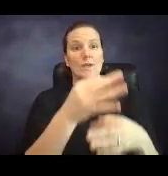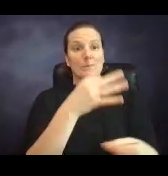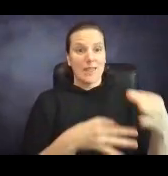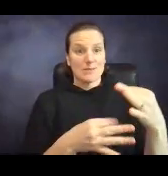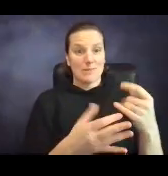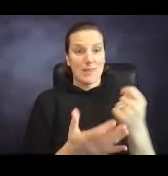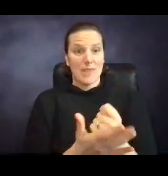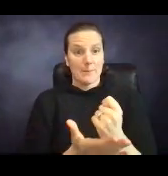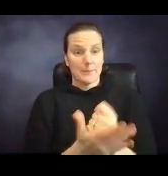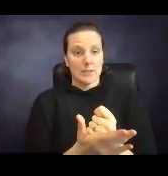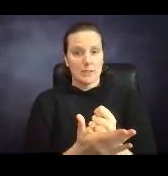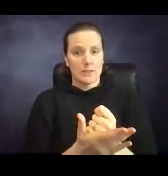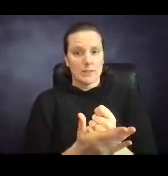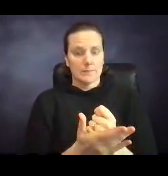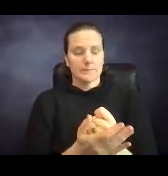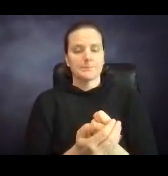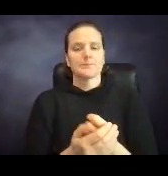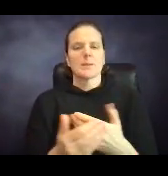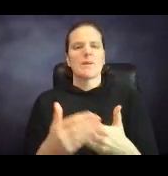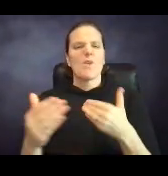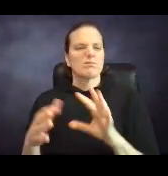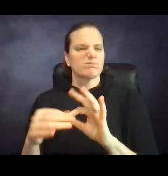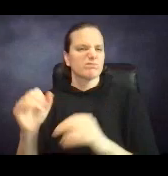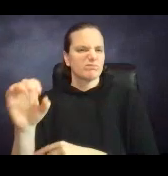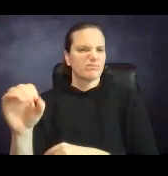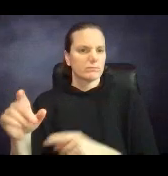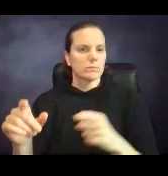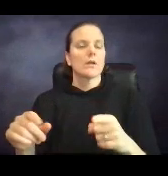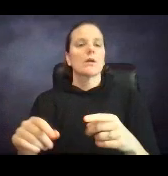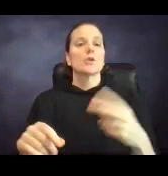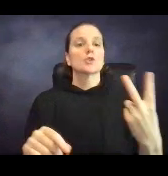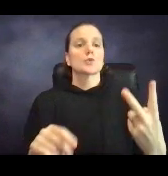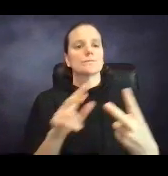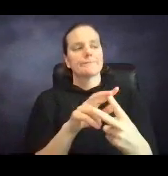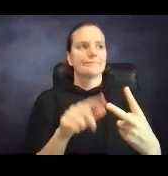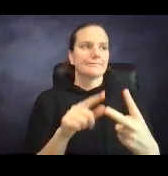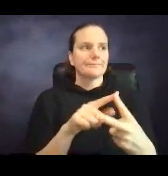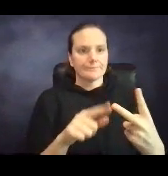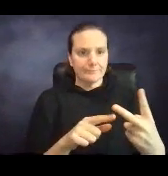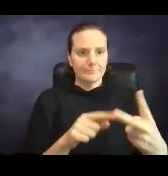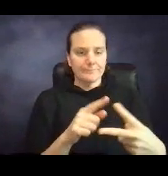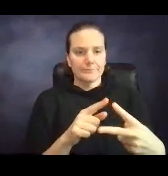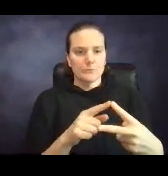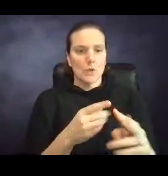so we had two, I'm gonna go over just a couple of housekeeping items. We had two previous sessions.